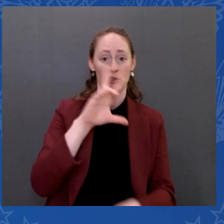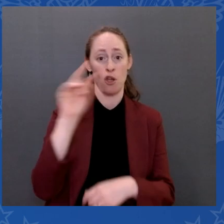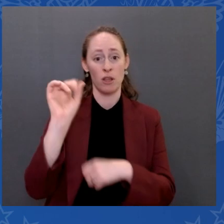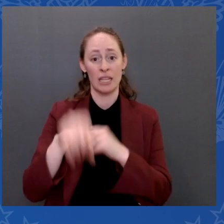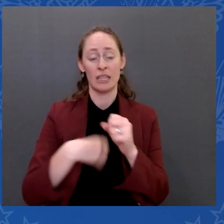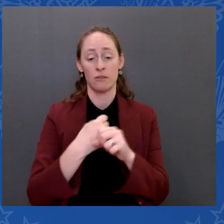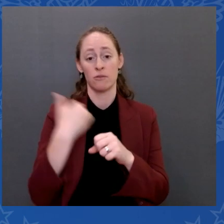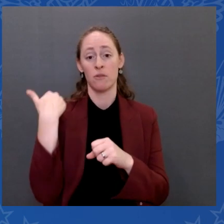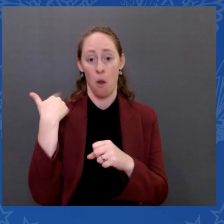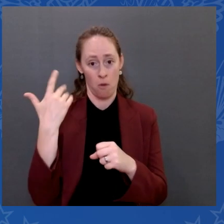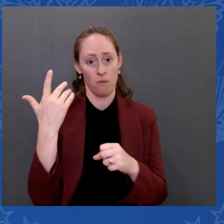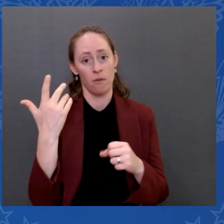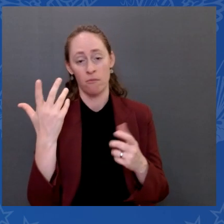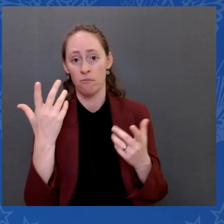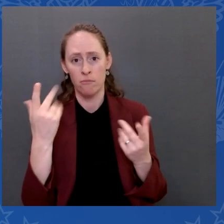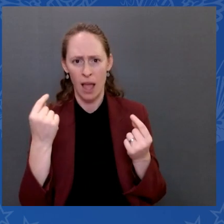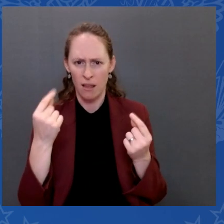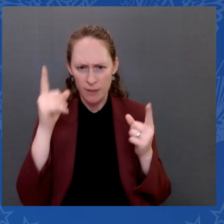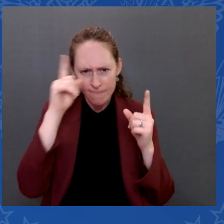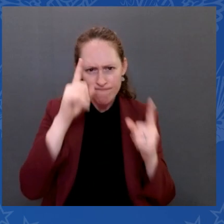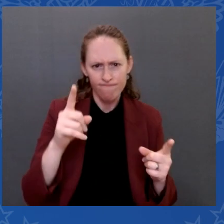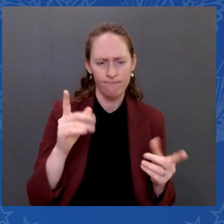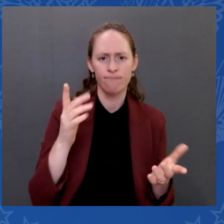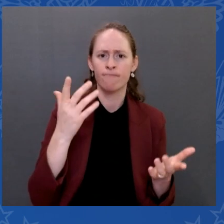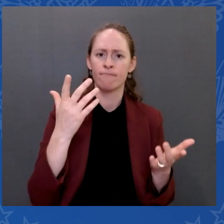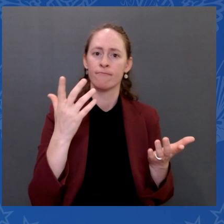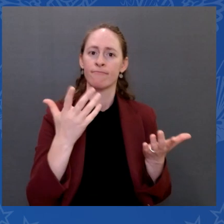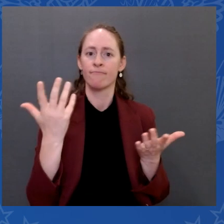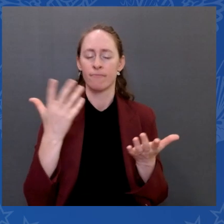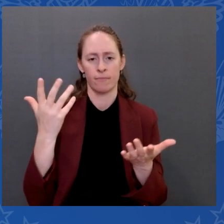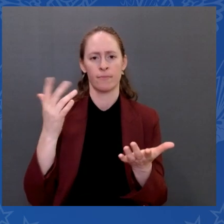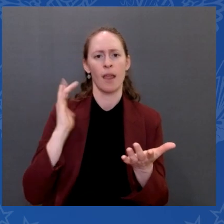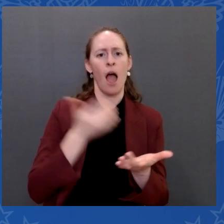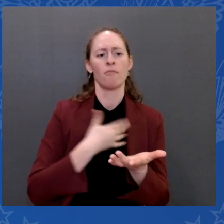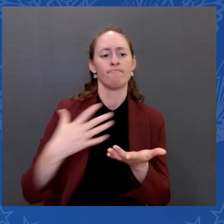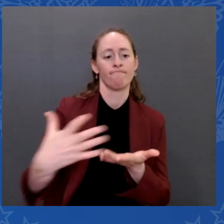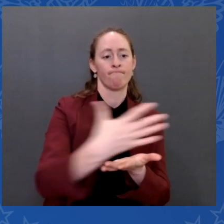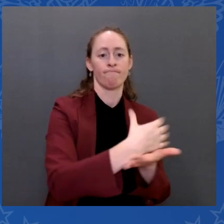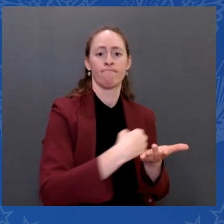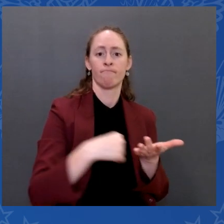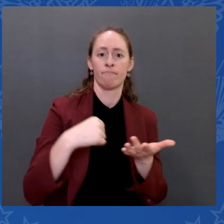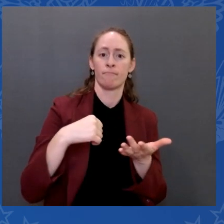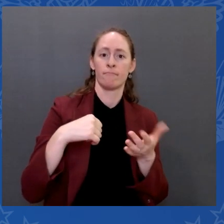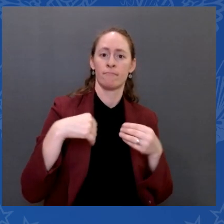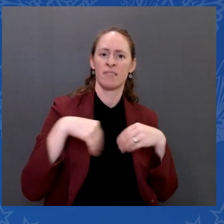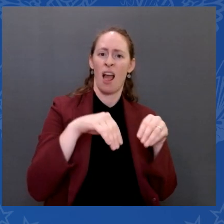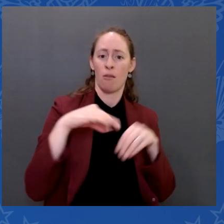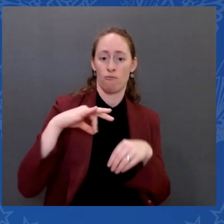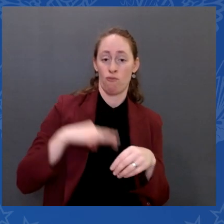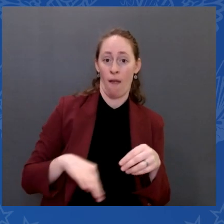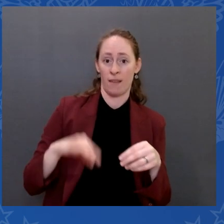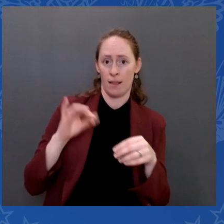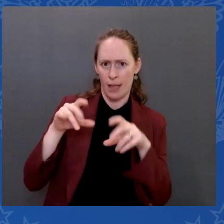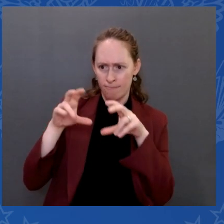It got down by, I think, 0.7 percent of one -- seven-tenths of 1 percent.